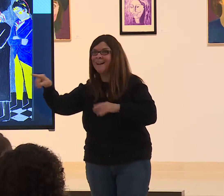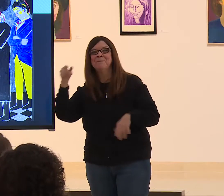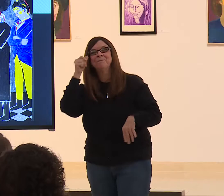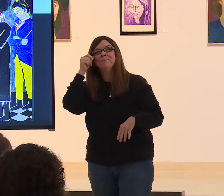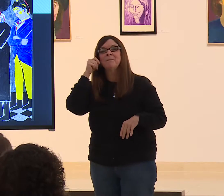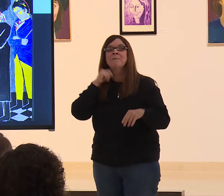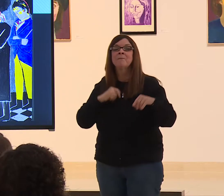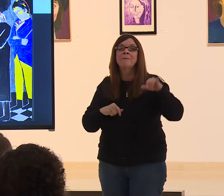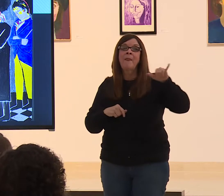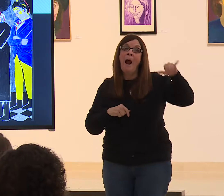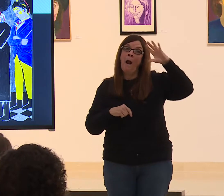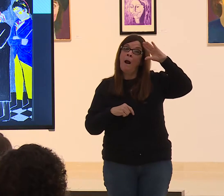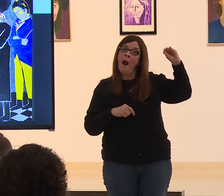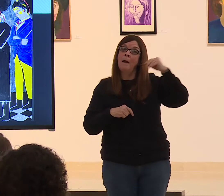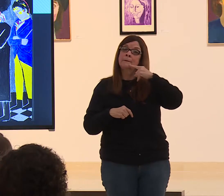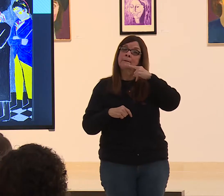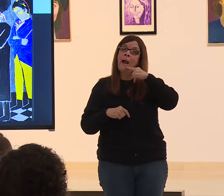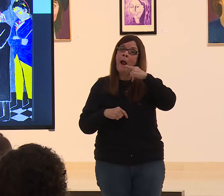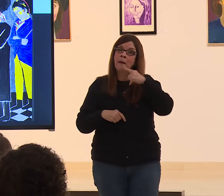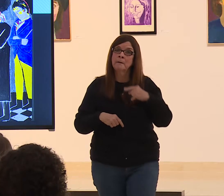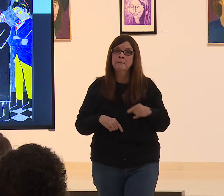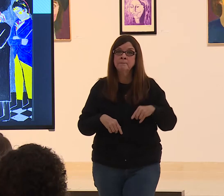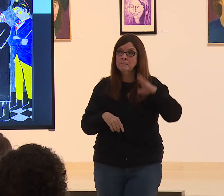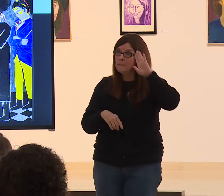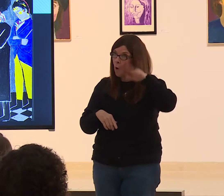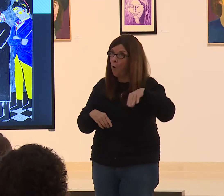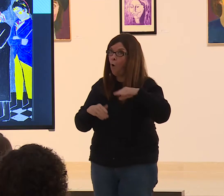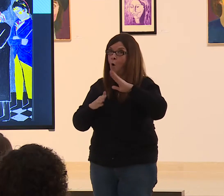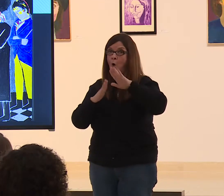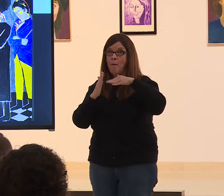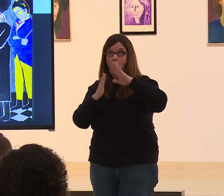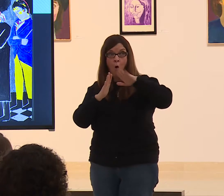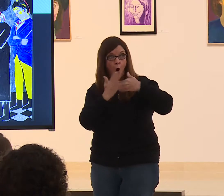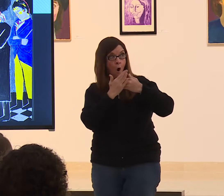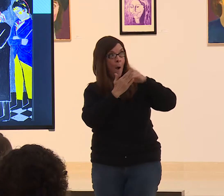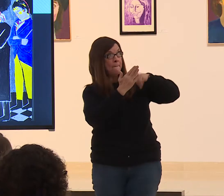and the tour guide said, "Did you actually know that all